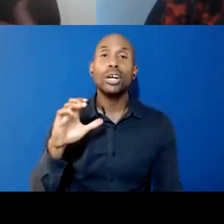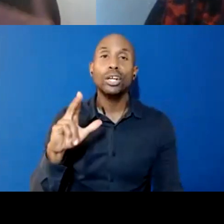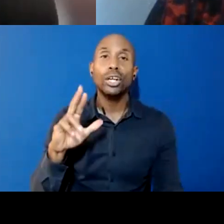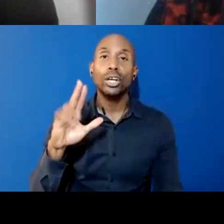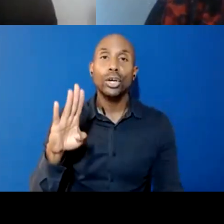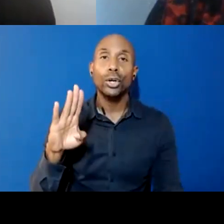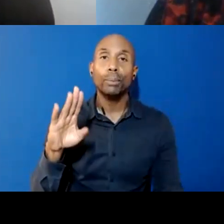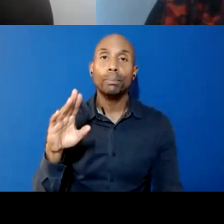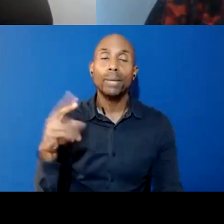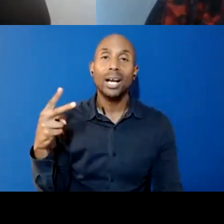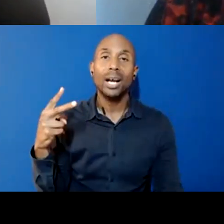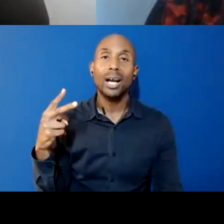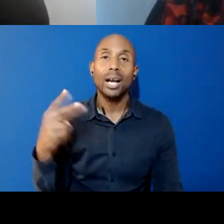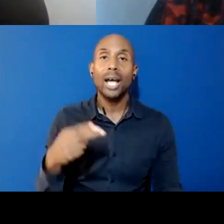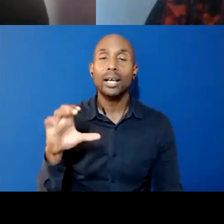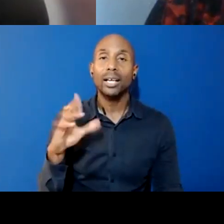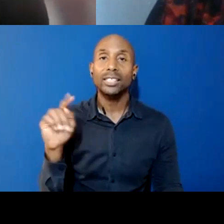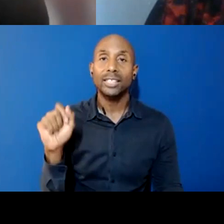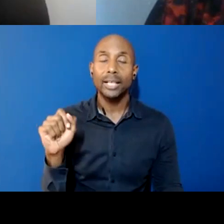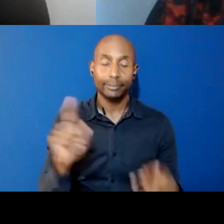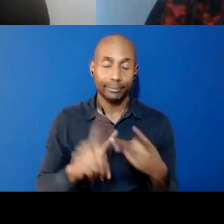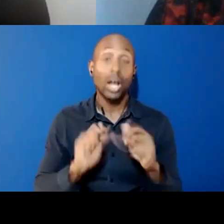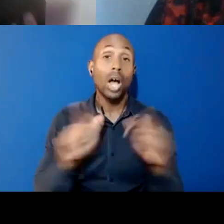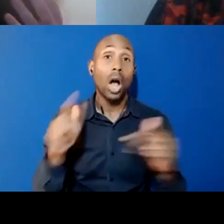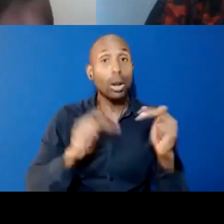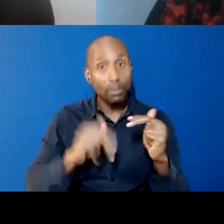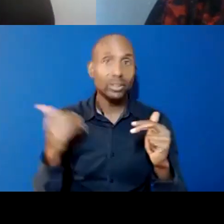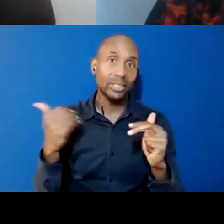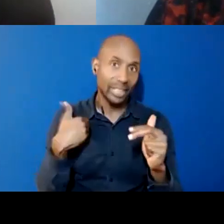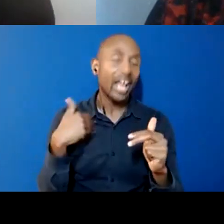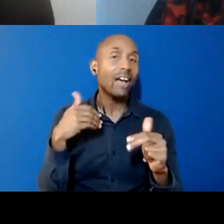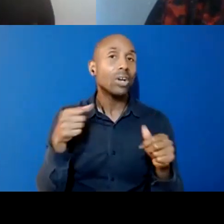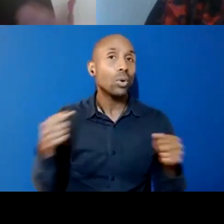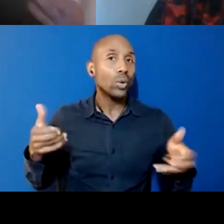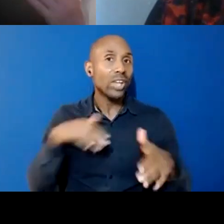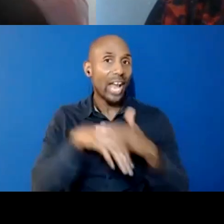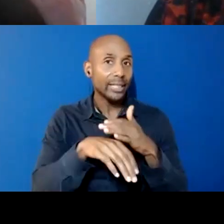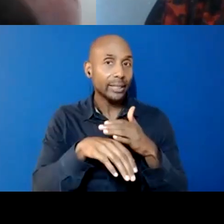When we were looking at the University in Mexico City, we saw that was the same case.